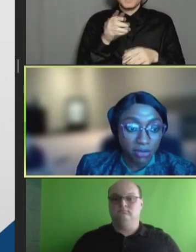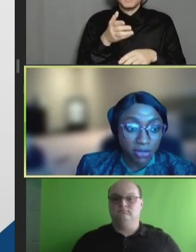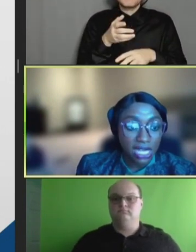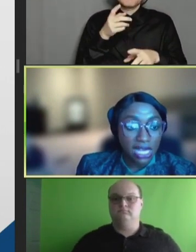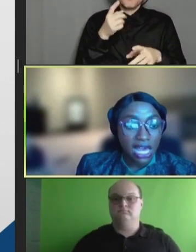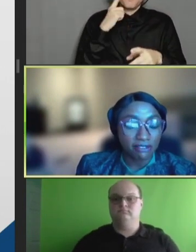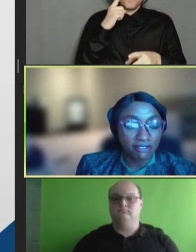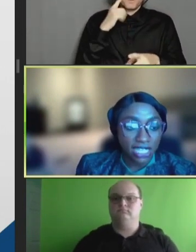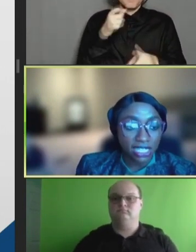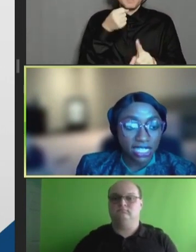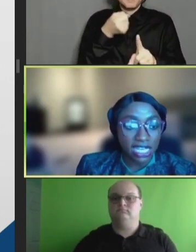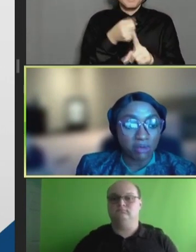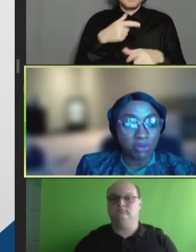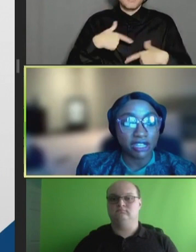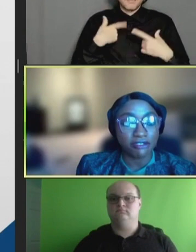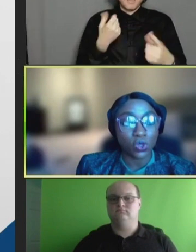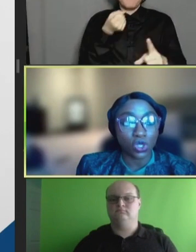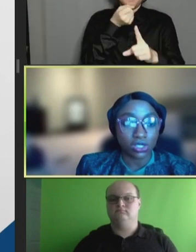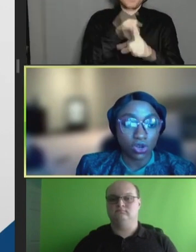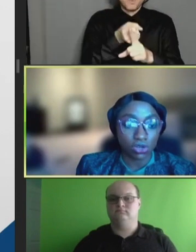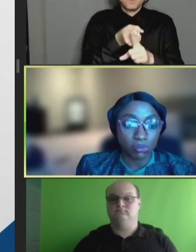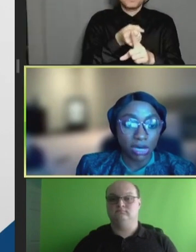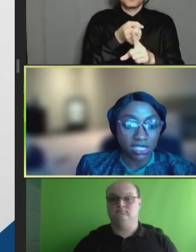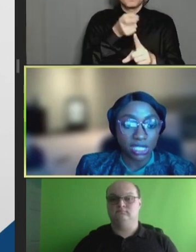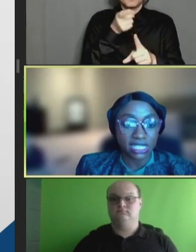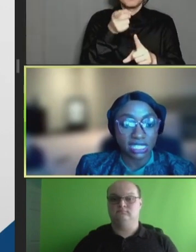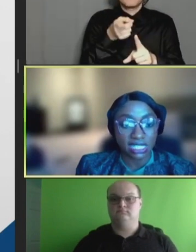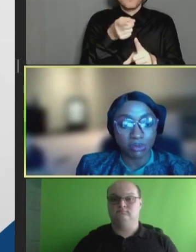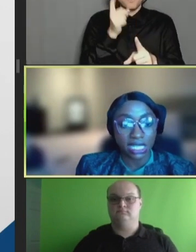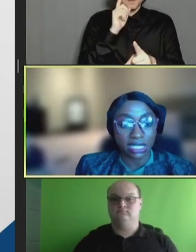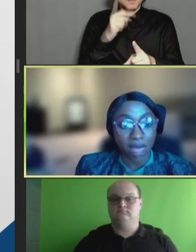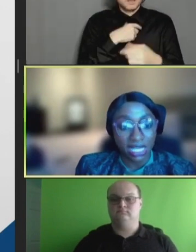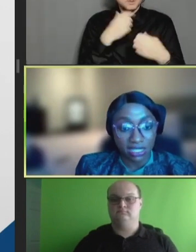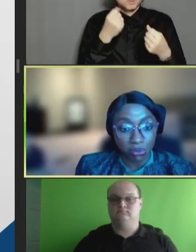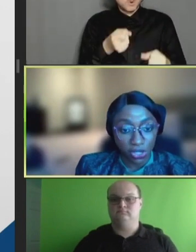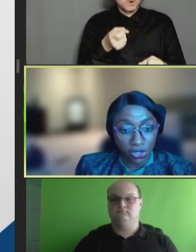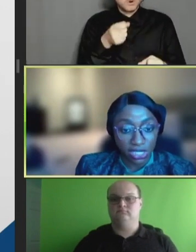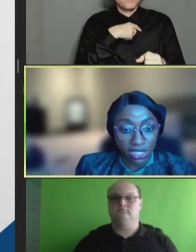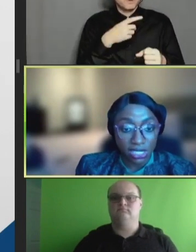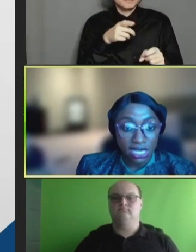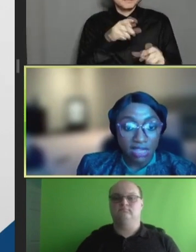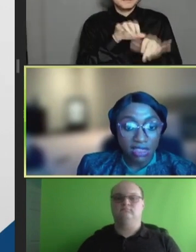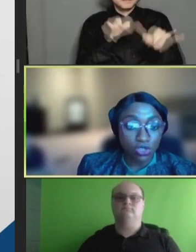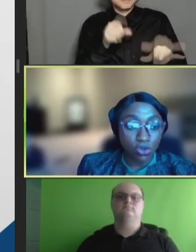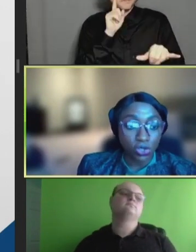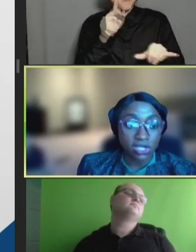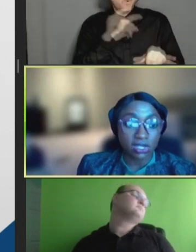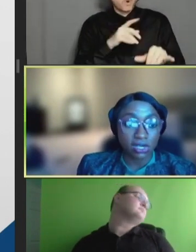and finally, embed a focus on management systems and capacity building that supports